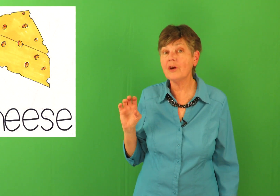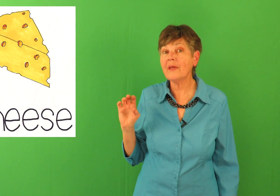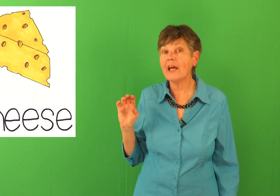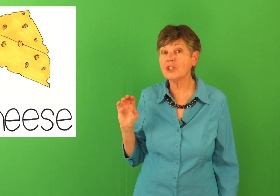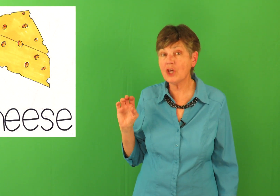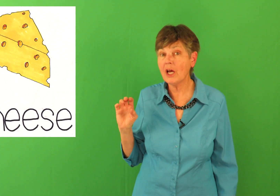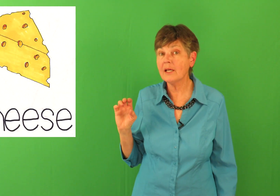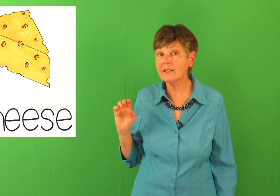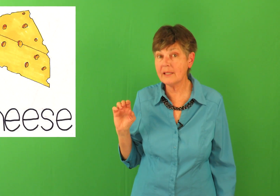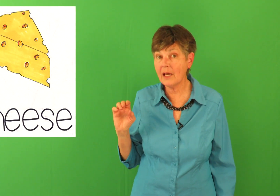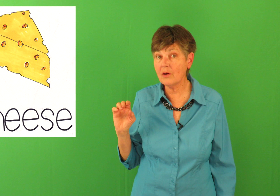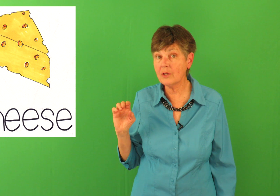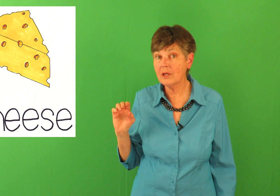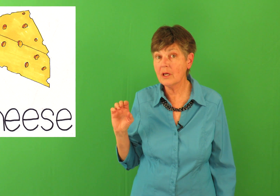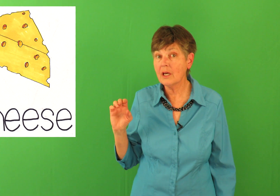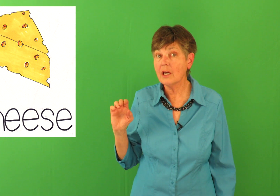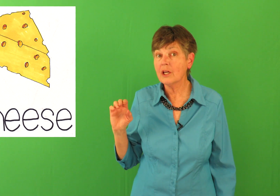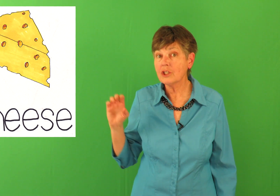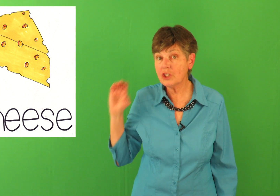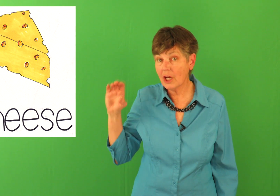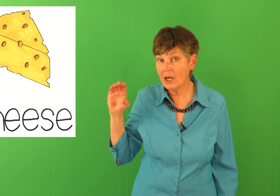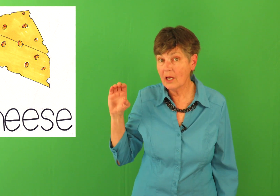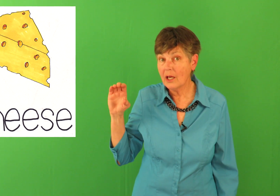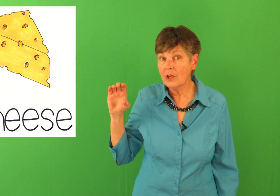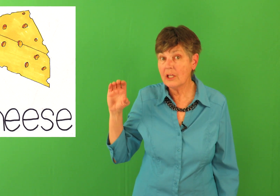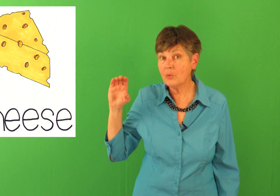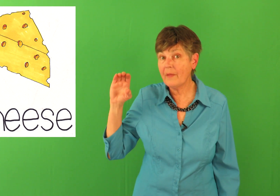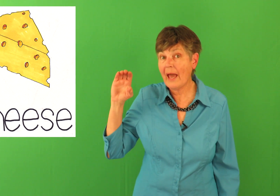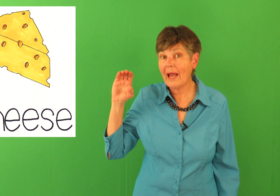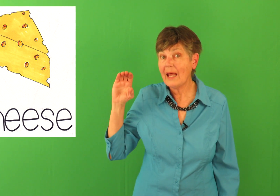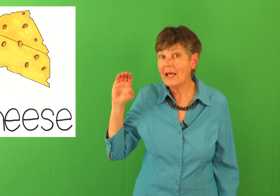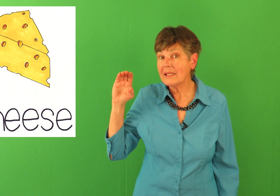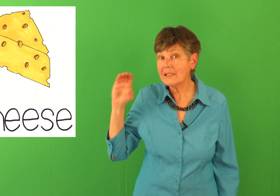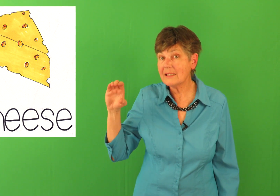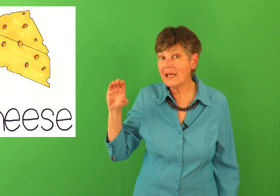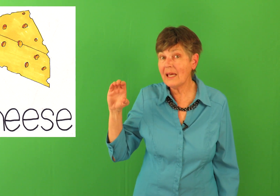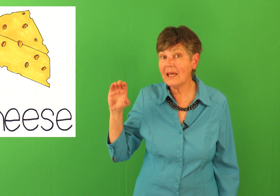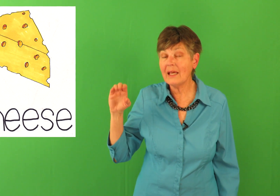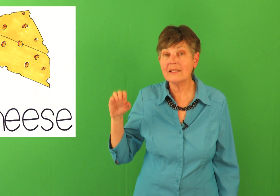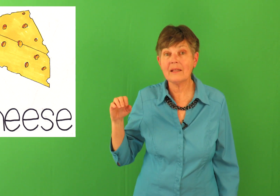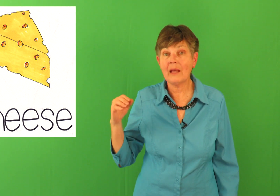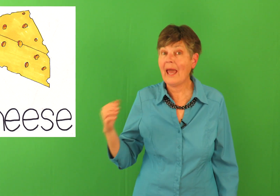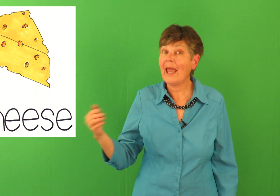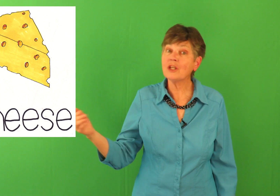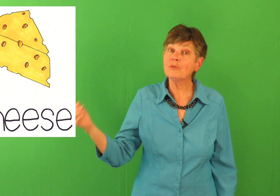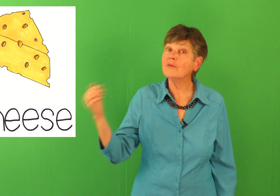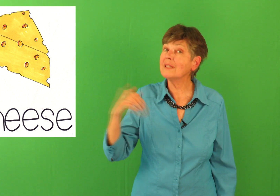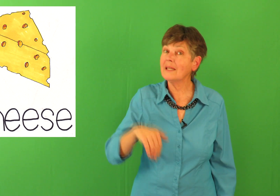hear that sound its when that C is that H moves in